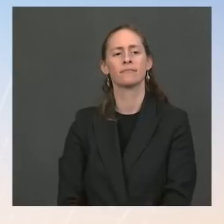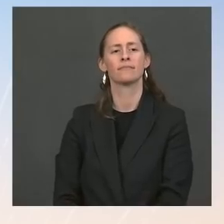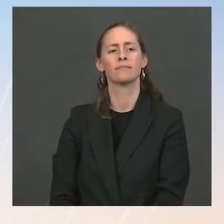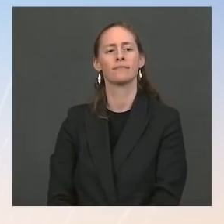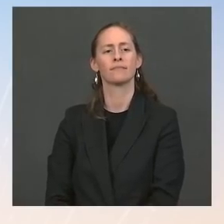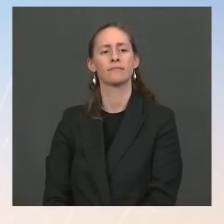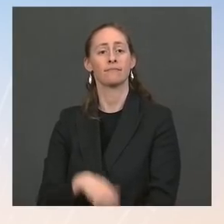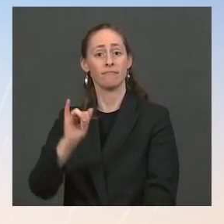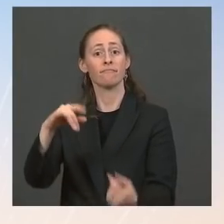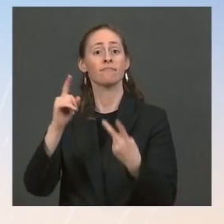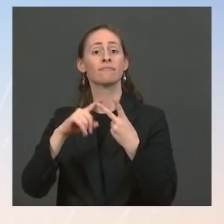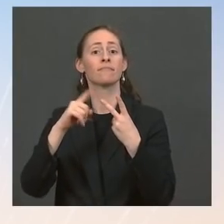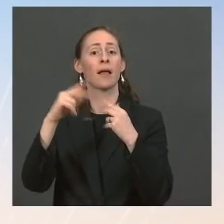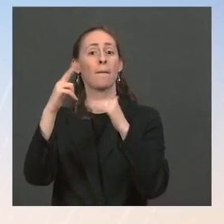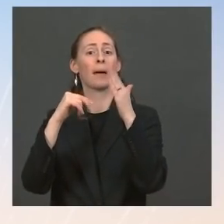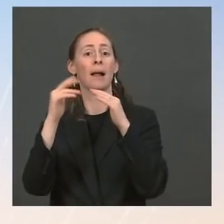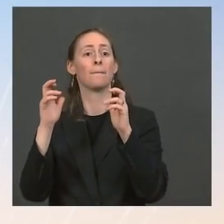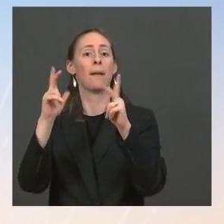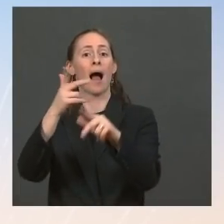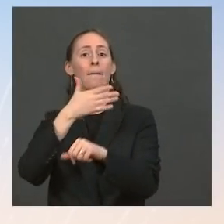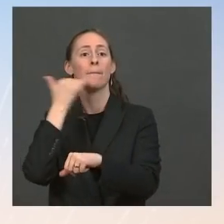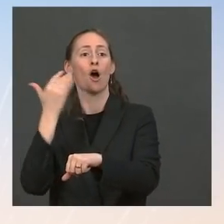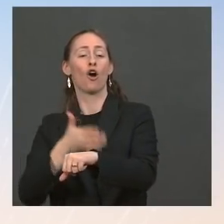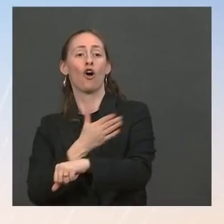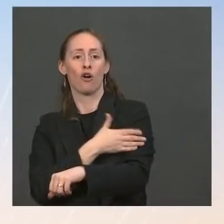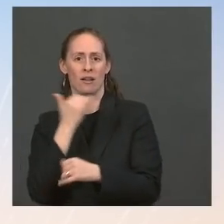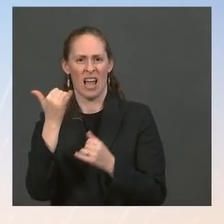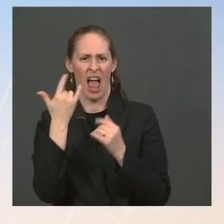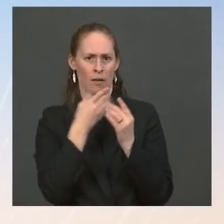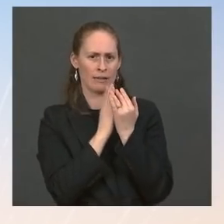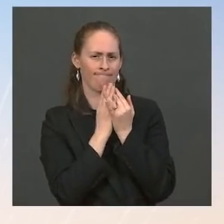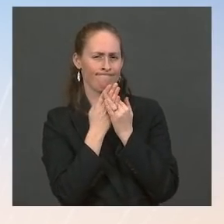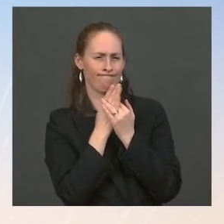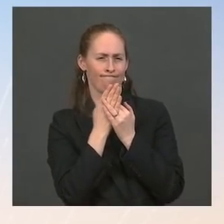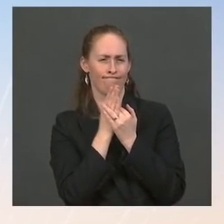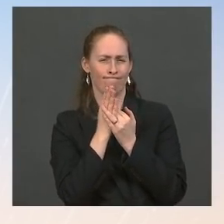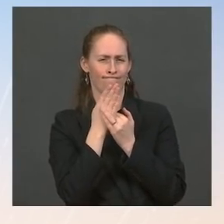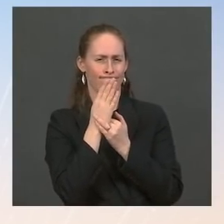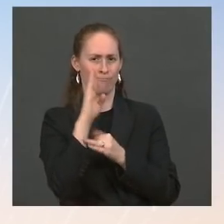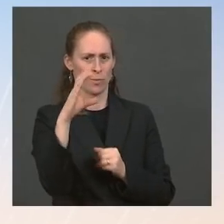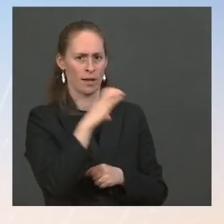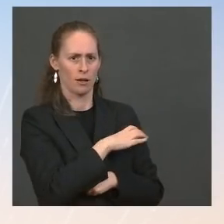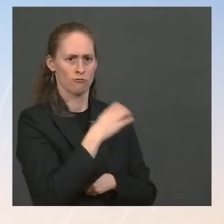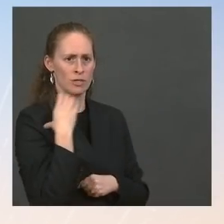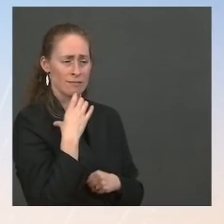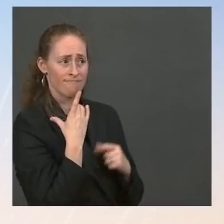that is currently working its way through Congress and we're eager for the House to pass this week, there are a number of key components in there